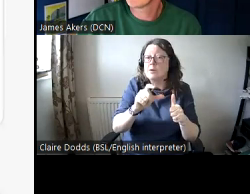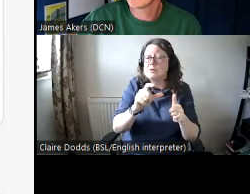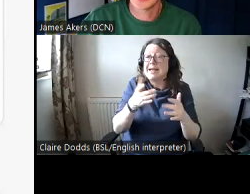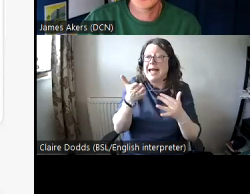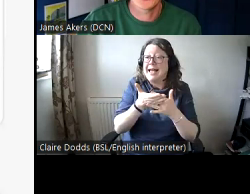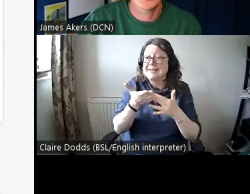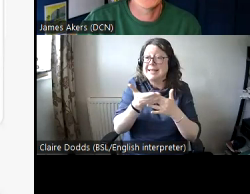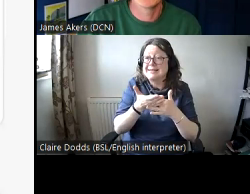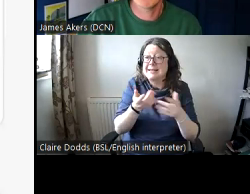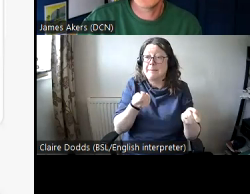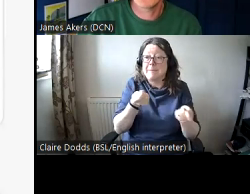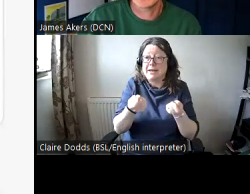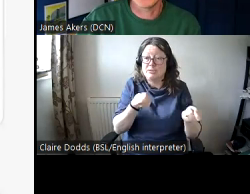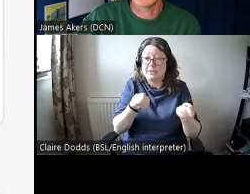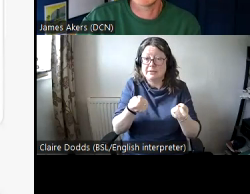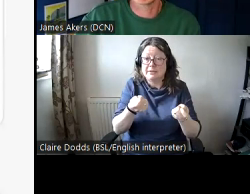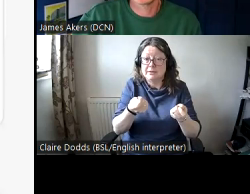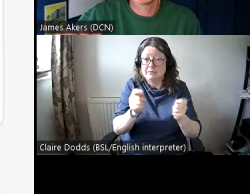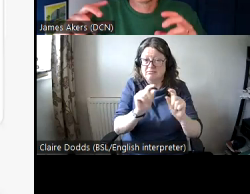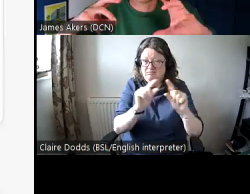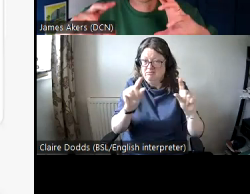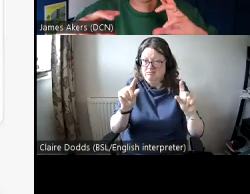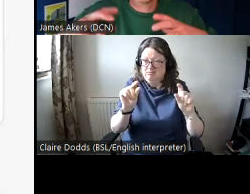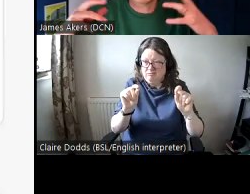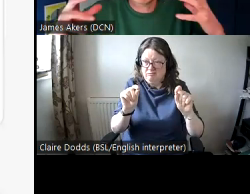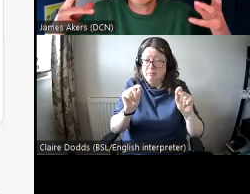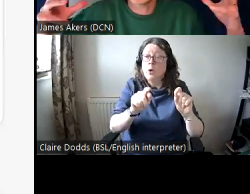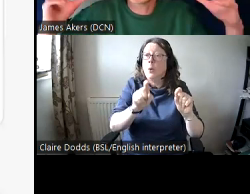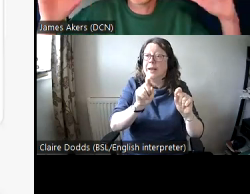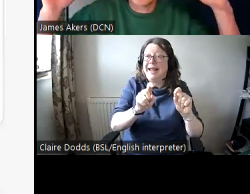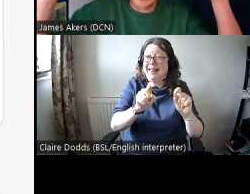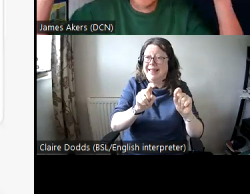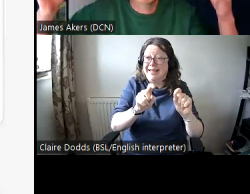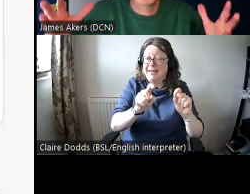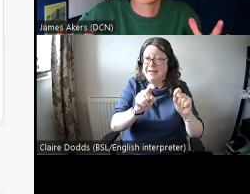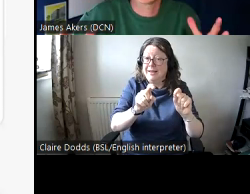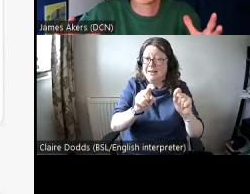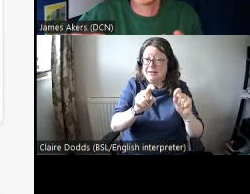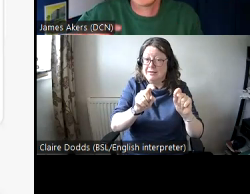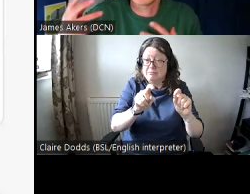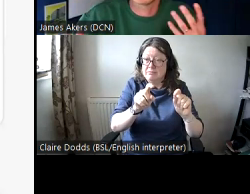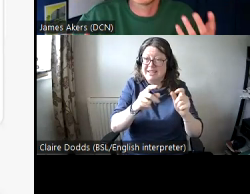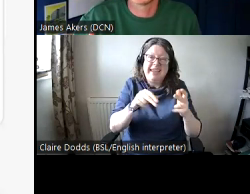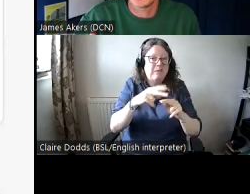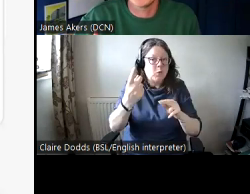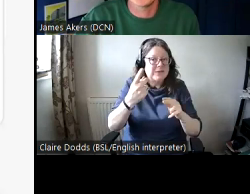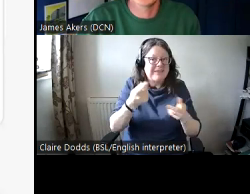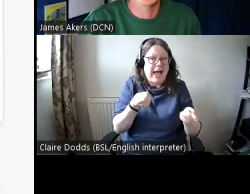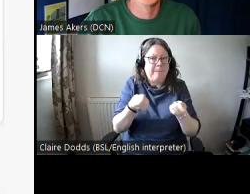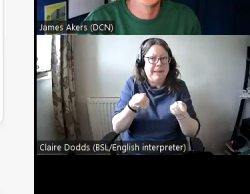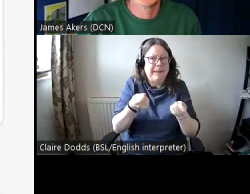in this section here. If you click that, if you're an administrator, you'll have full access to add or change users.